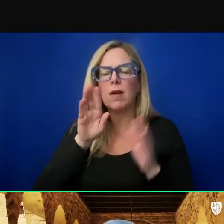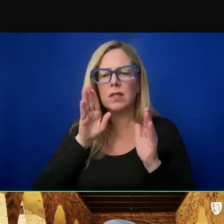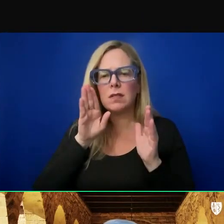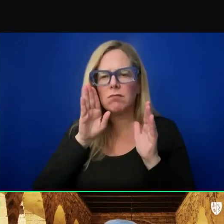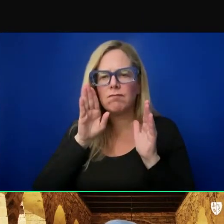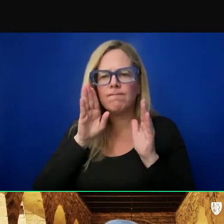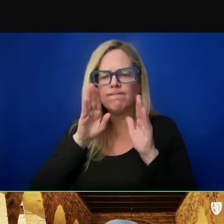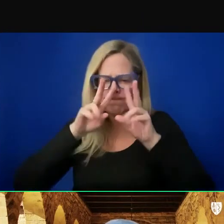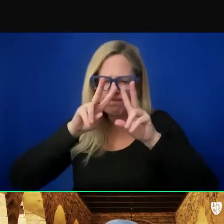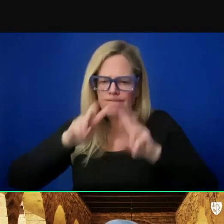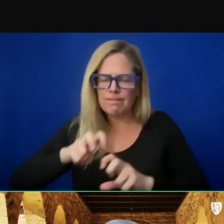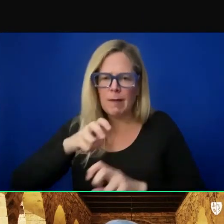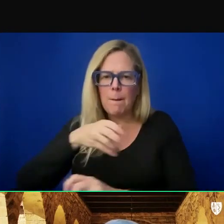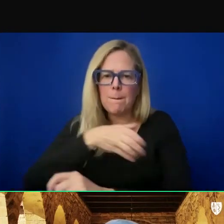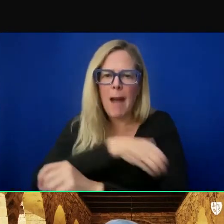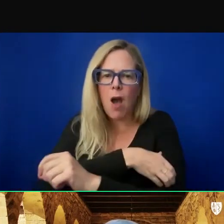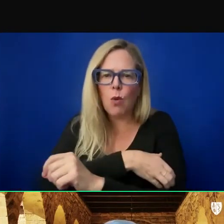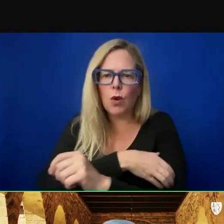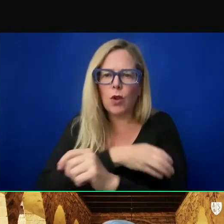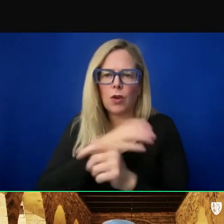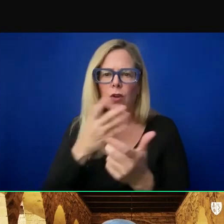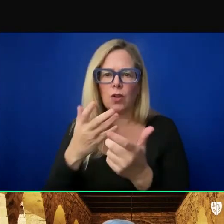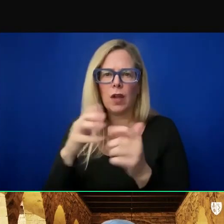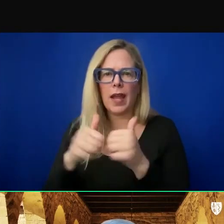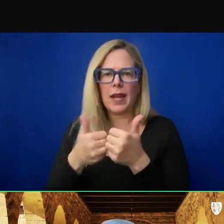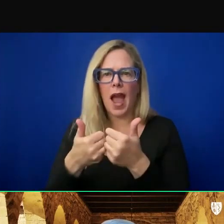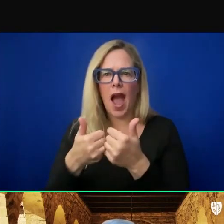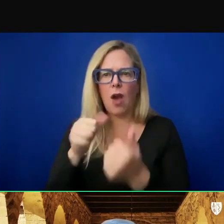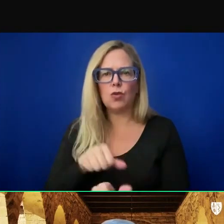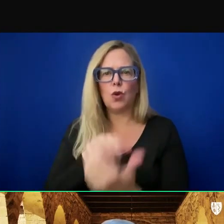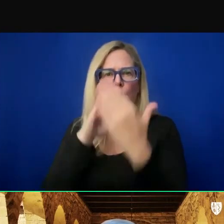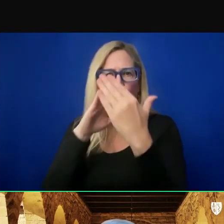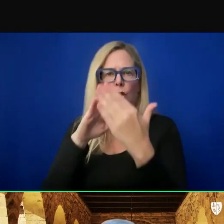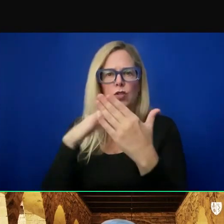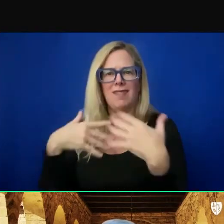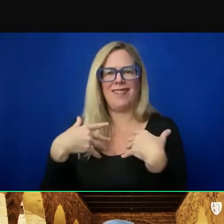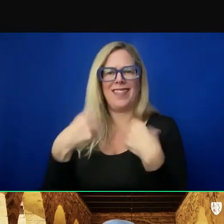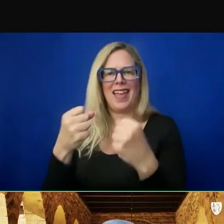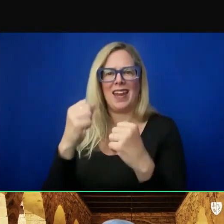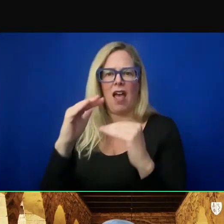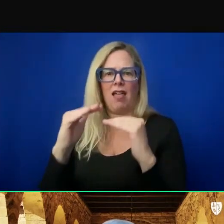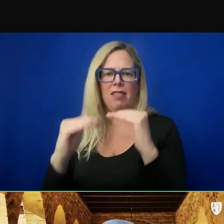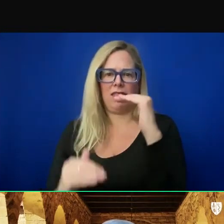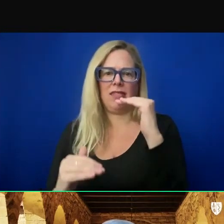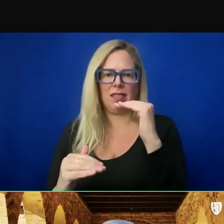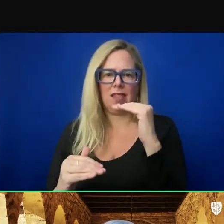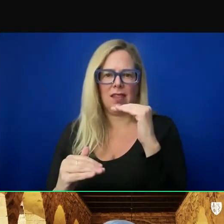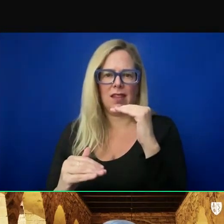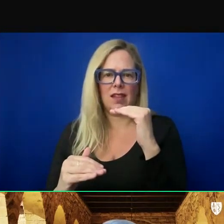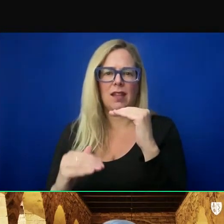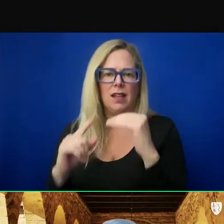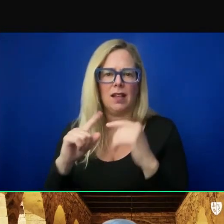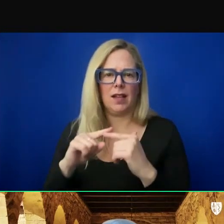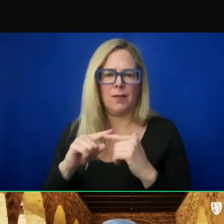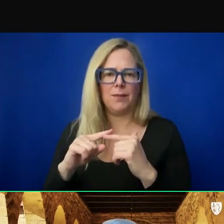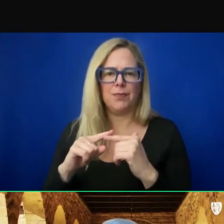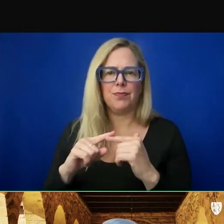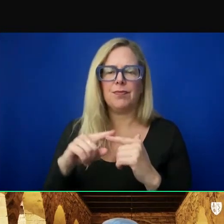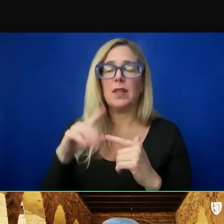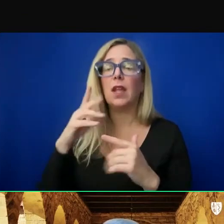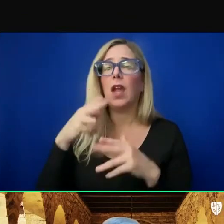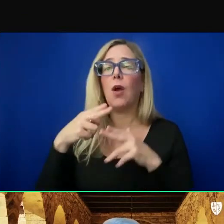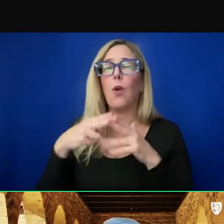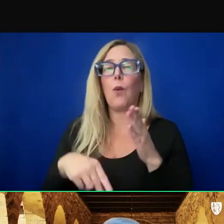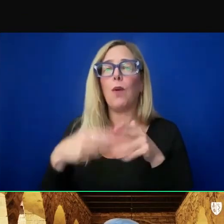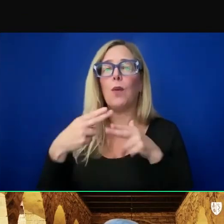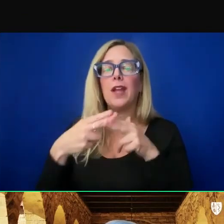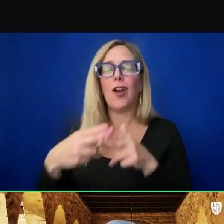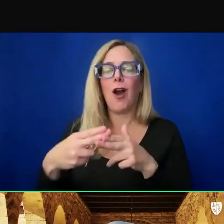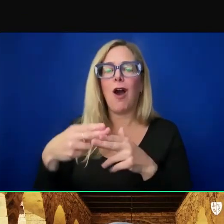Otherwise, we will end up with what the computer science world calls GIGO, garbage in, garbage out.